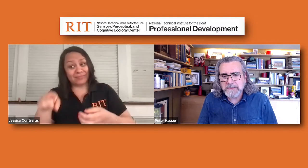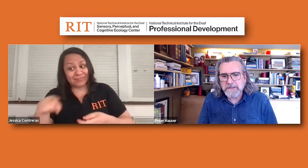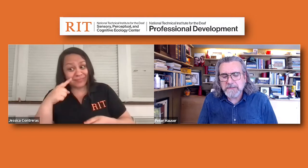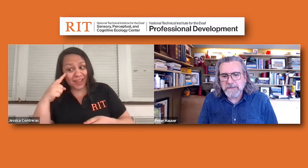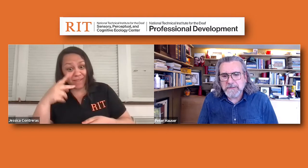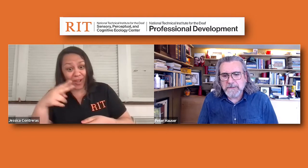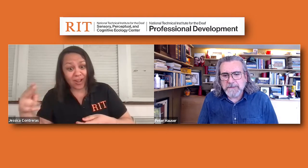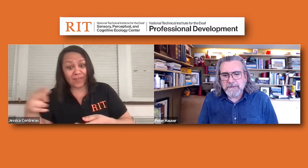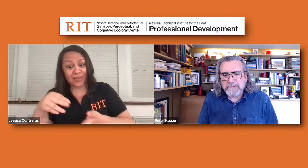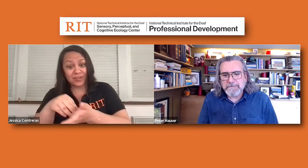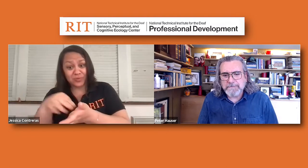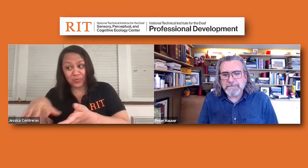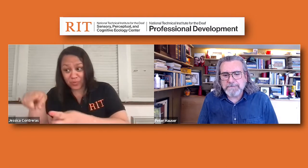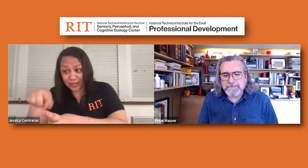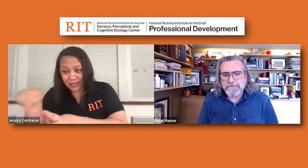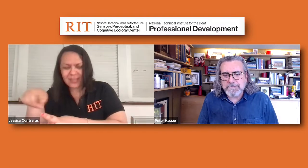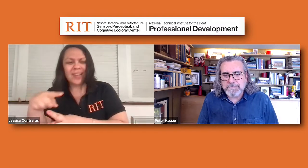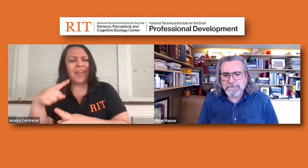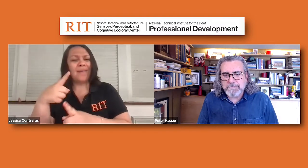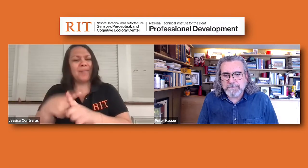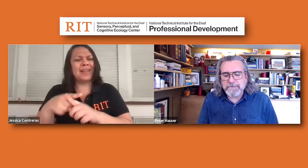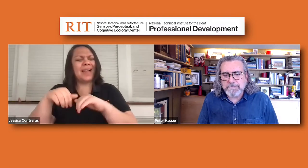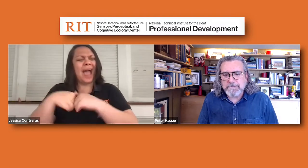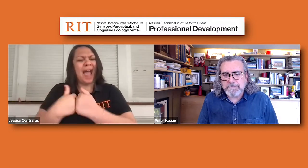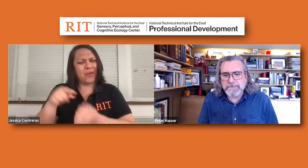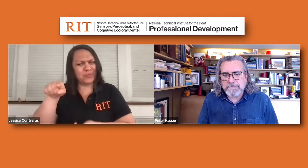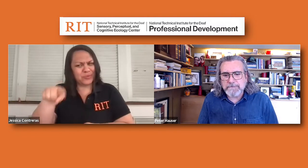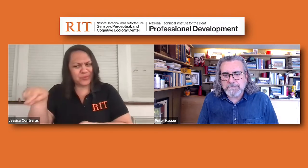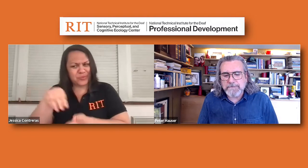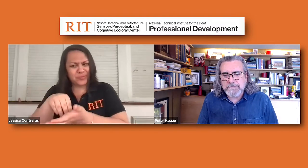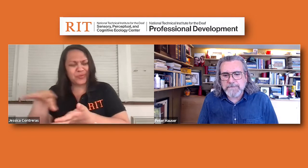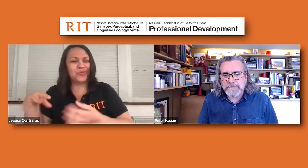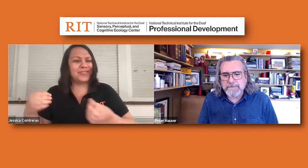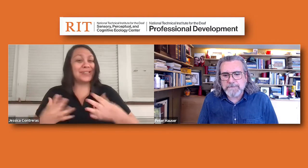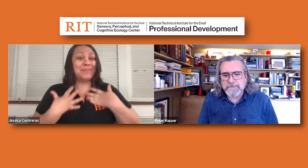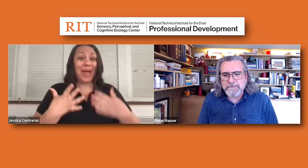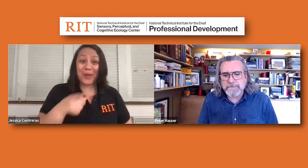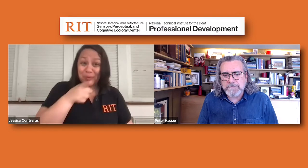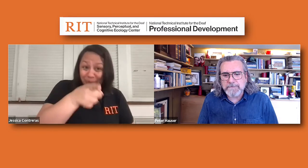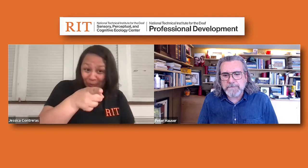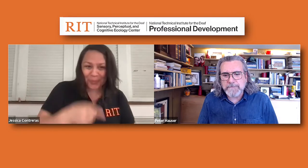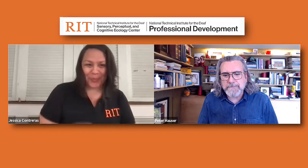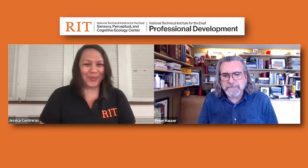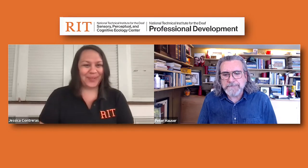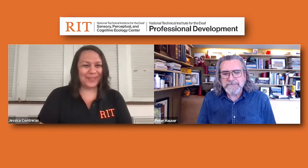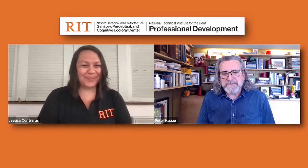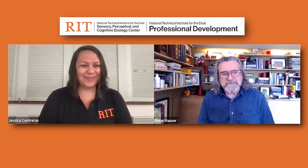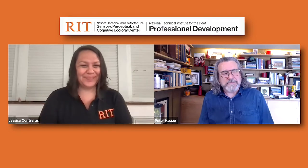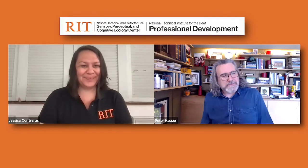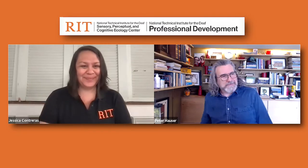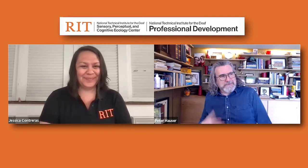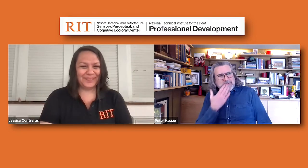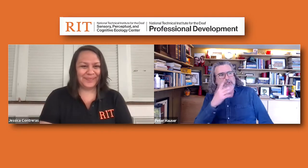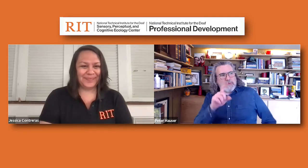So, how do you inspire deaf and hard-of-hearing students, and then how do those students inspire you, too?